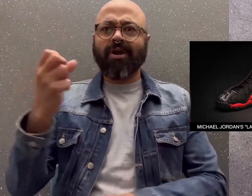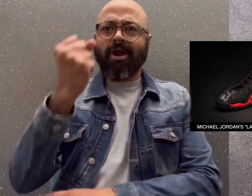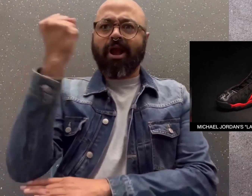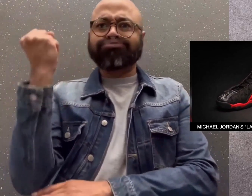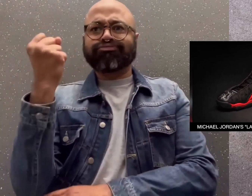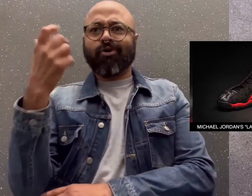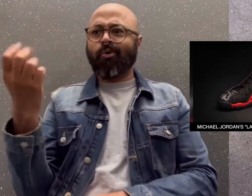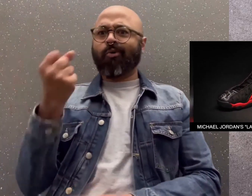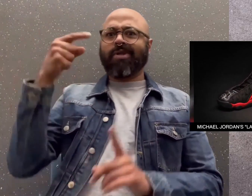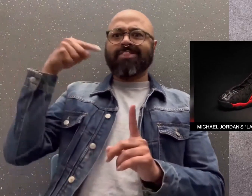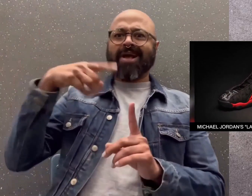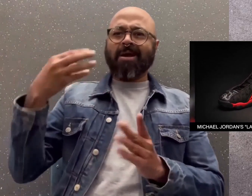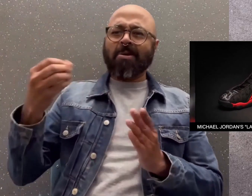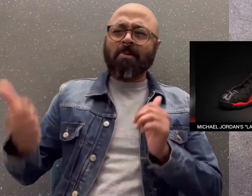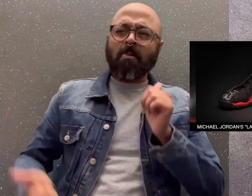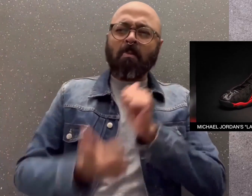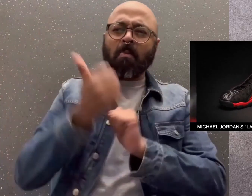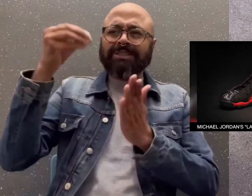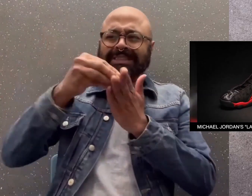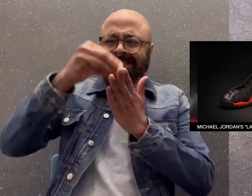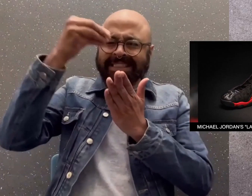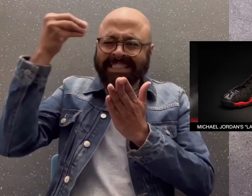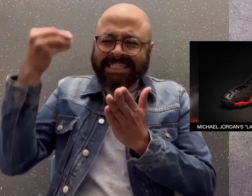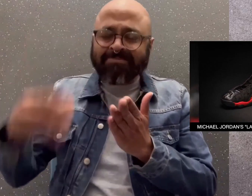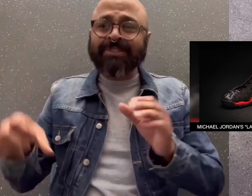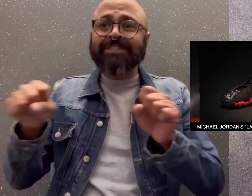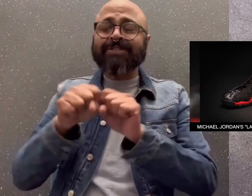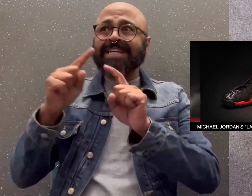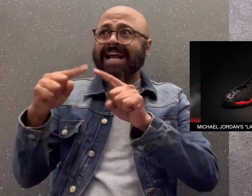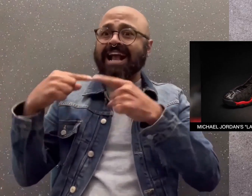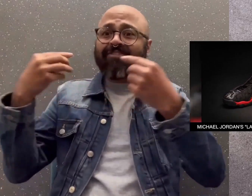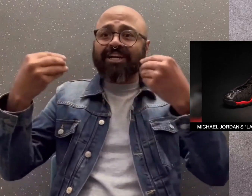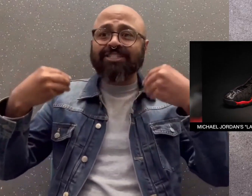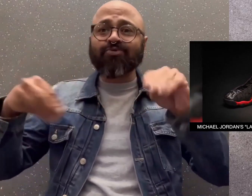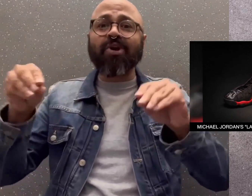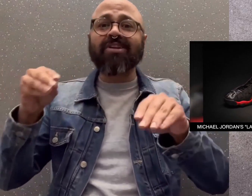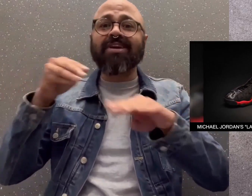Jordan already holds the record for the most expensive shoes ever sold at auction.